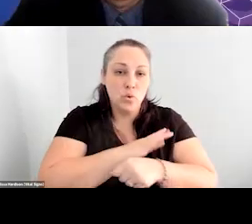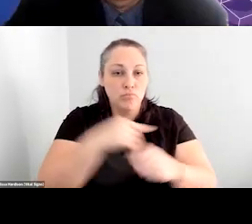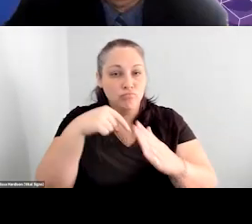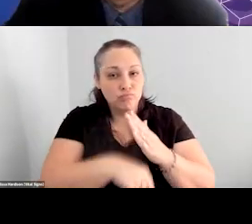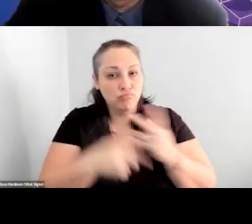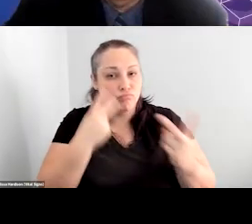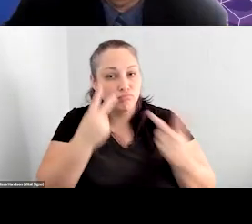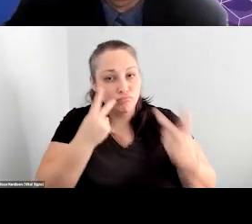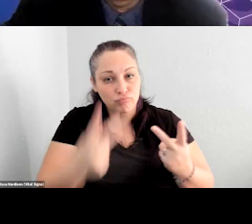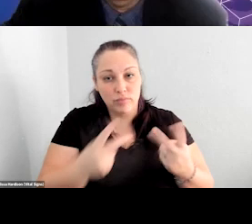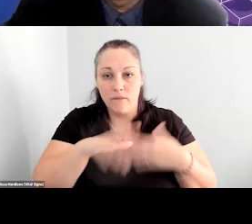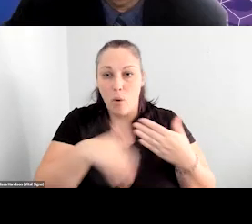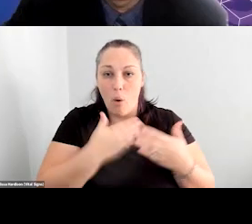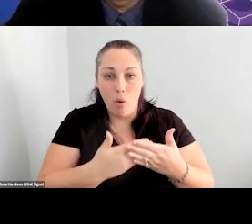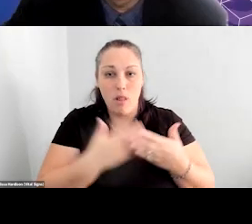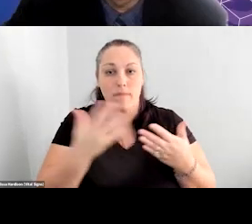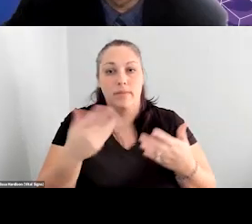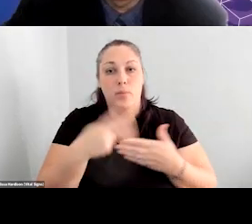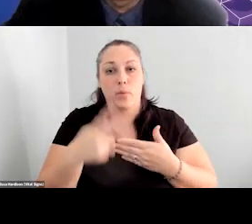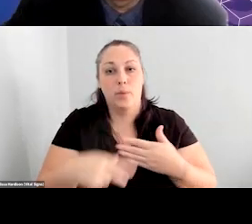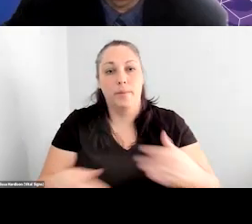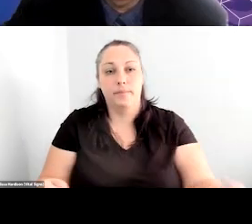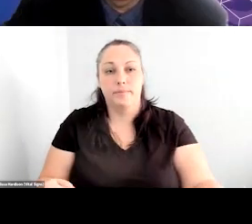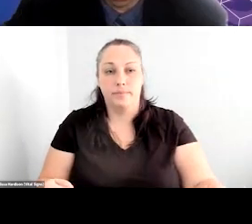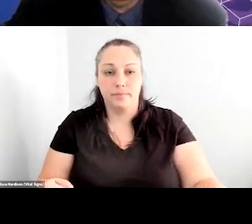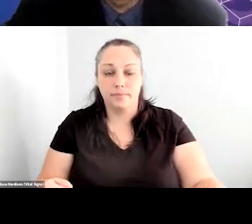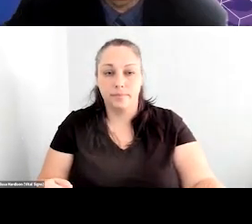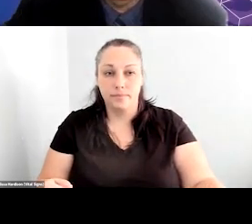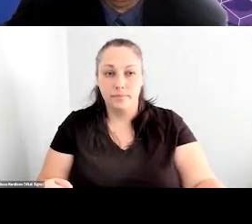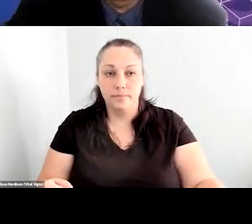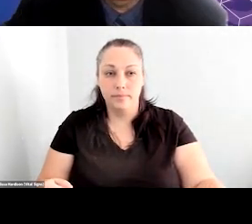Luis Cubano: The Division of Research on Learning in Formal and Informal Settings,